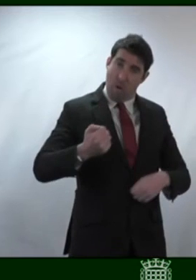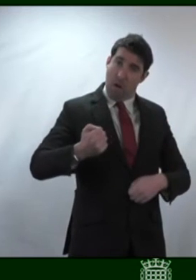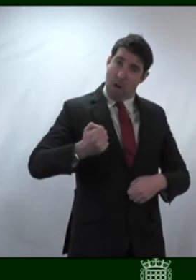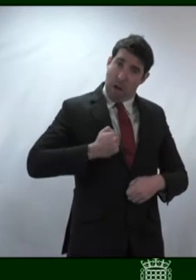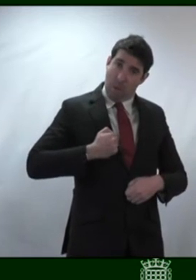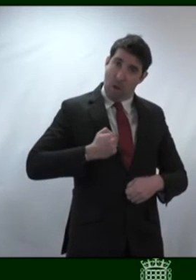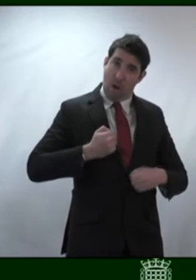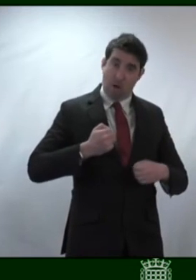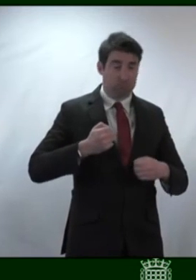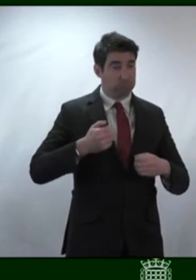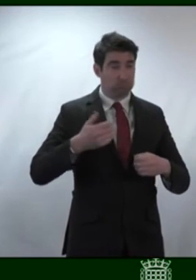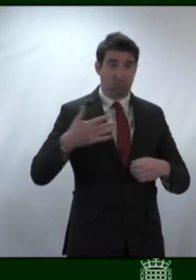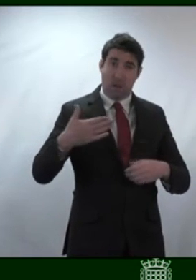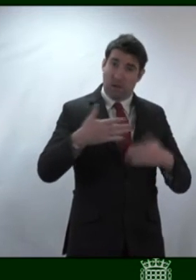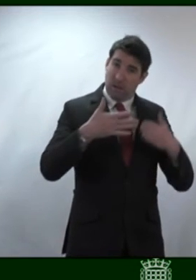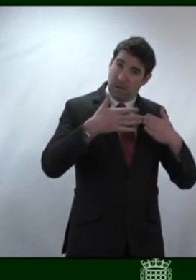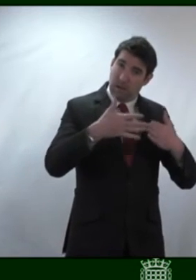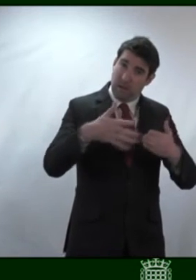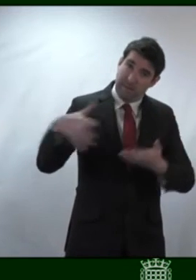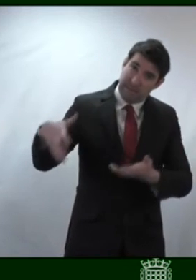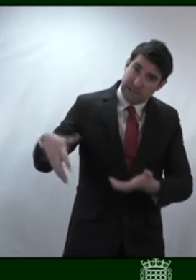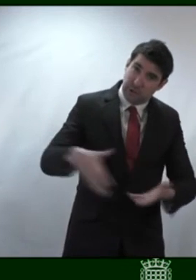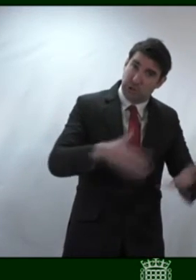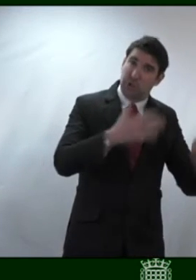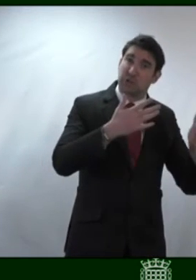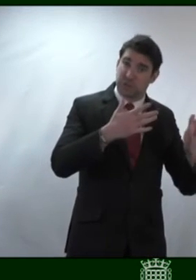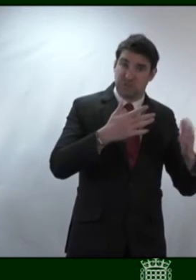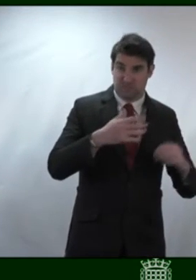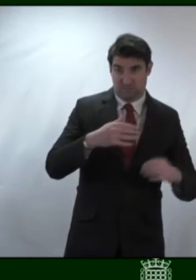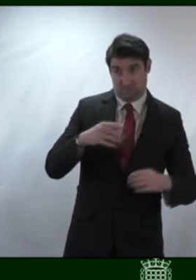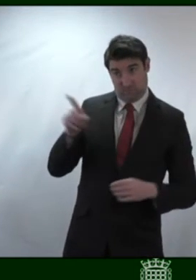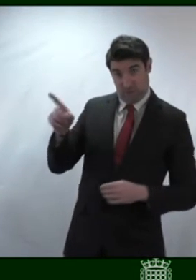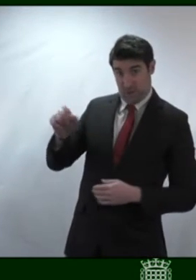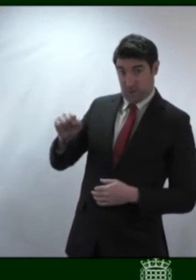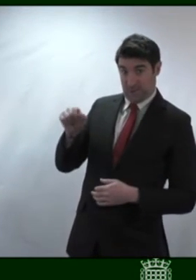I would have thought that would be important to the right hon. Gentleman. Whatever happens in